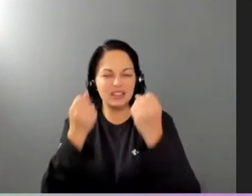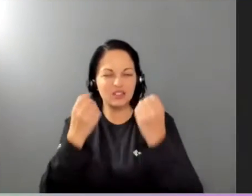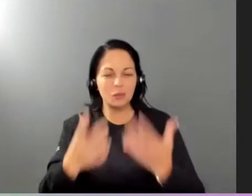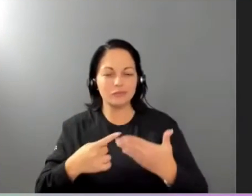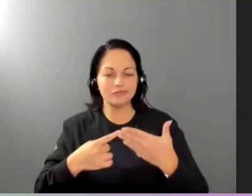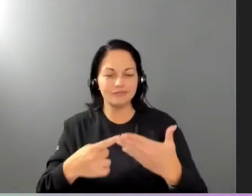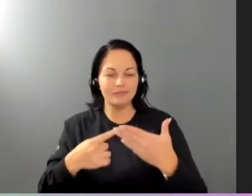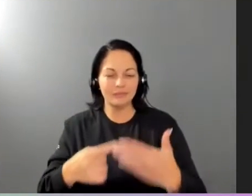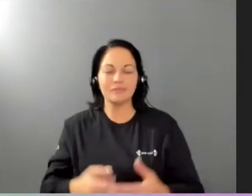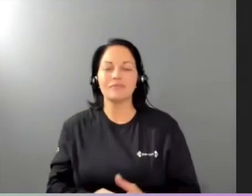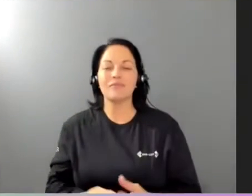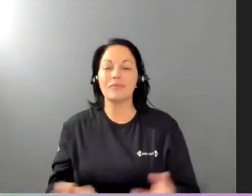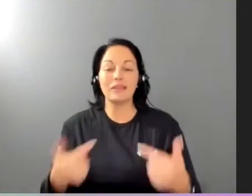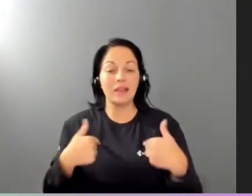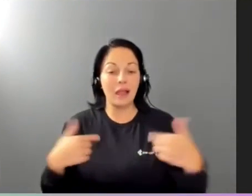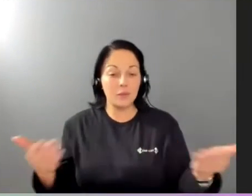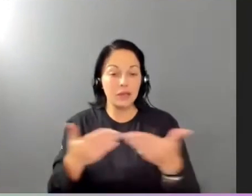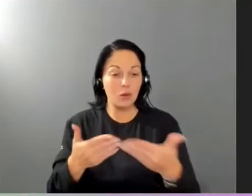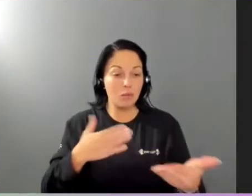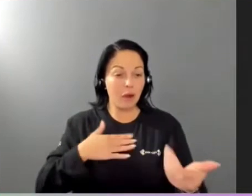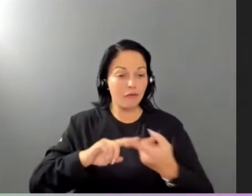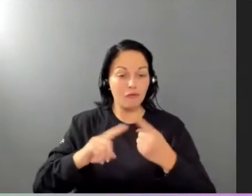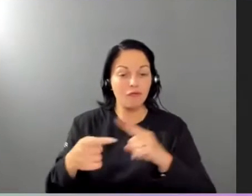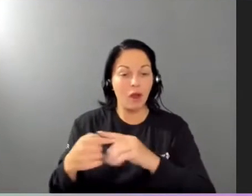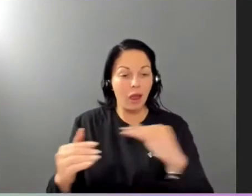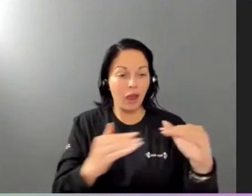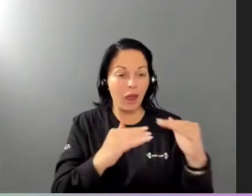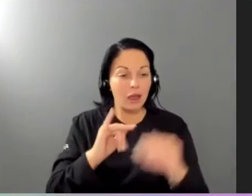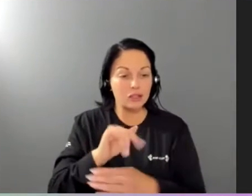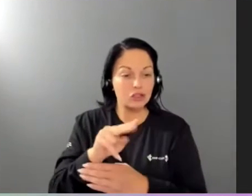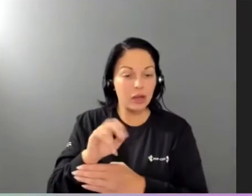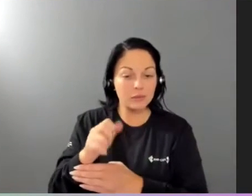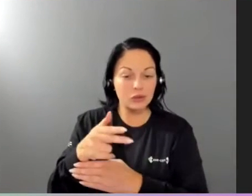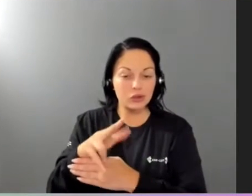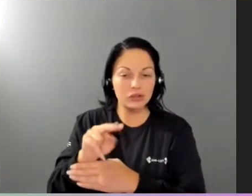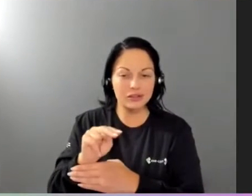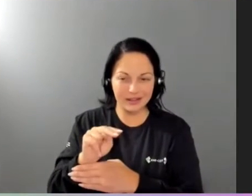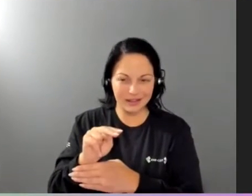understand where they are and what they need to do next, and we're going to talk about that. There is so much to